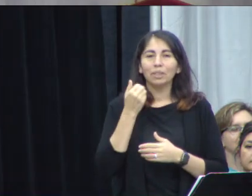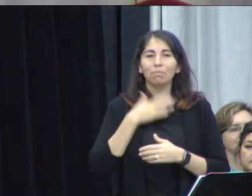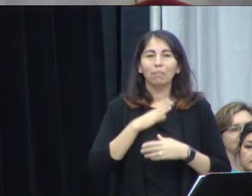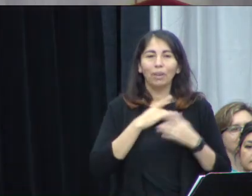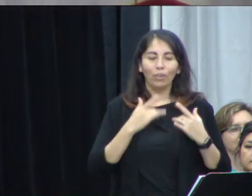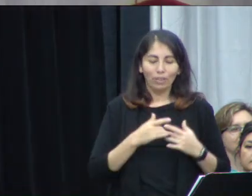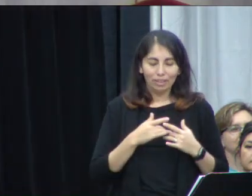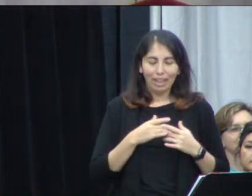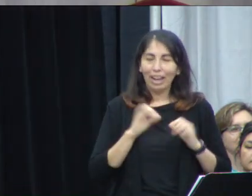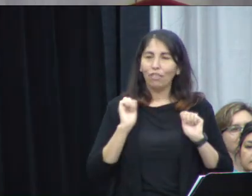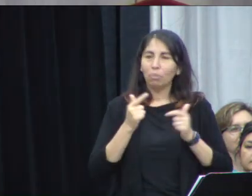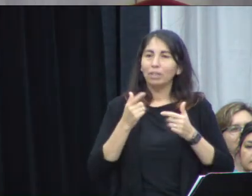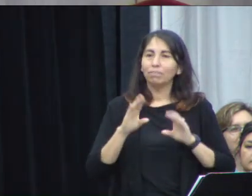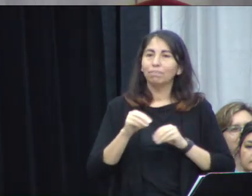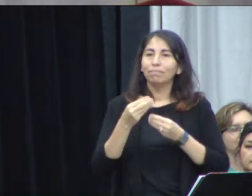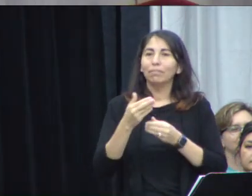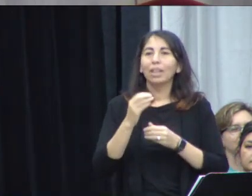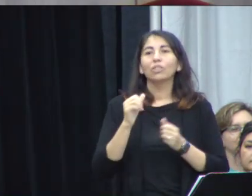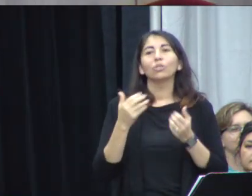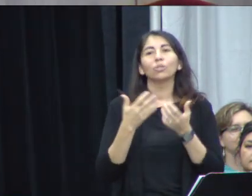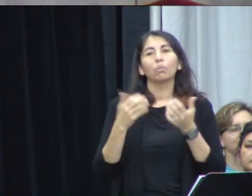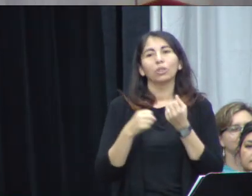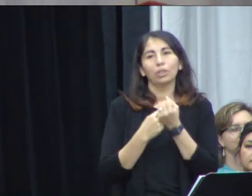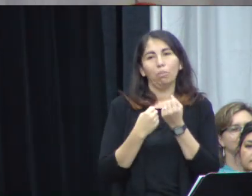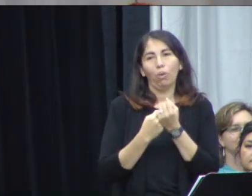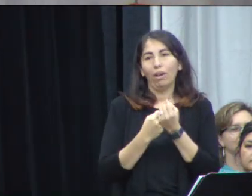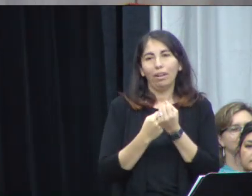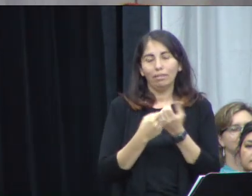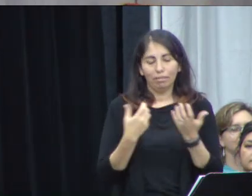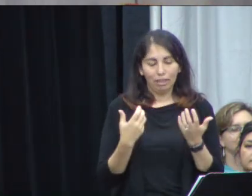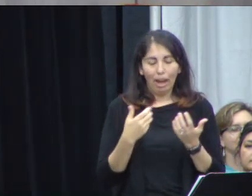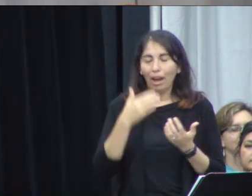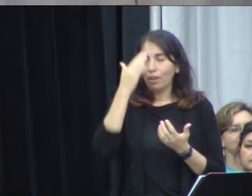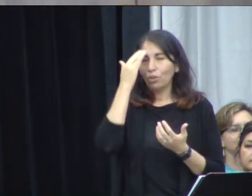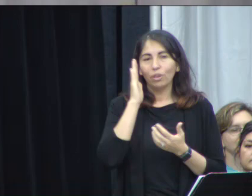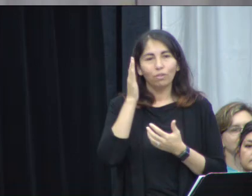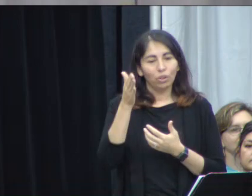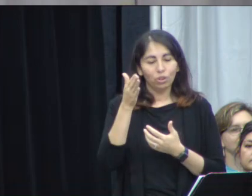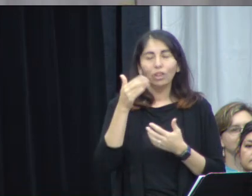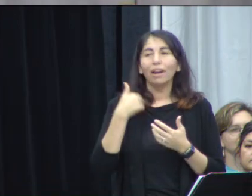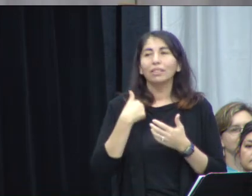with so much support without even knowing it. I know the future has amazing moments in store for us.